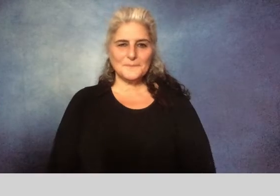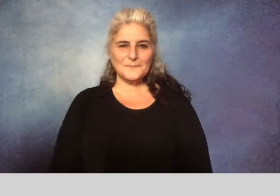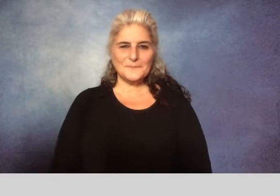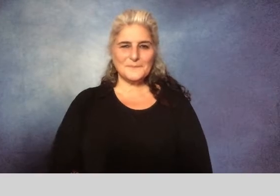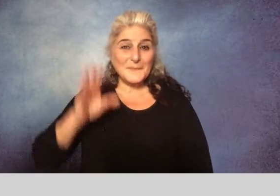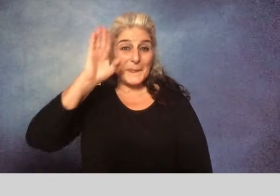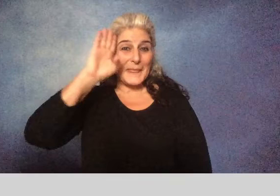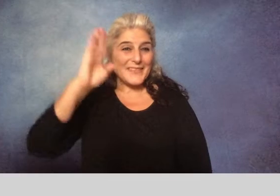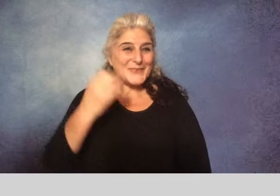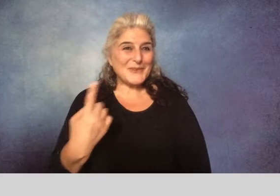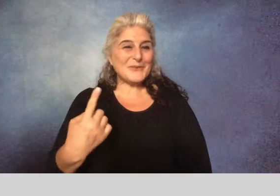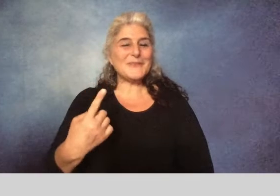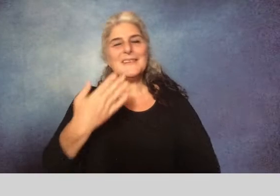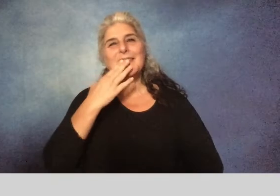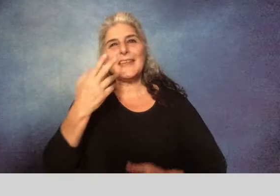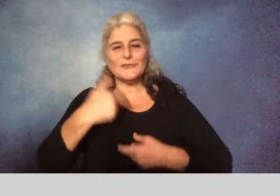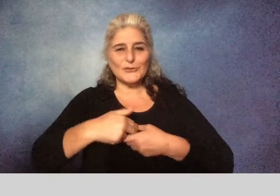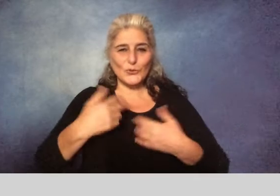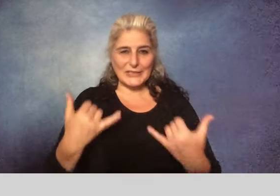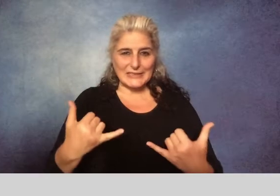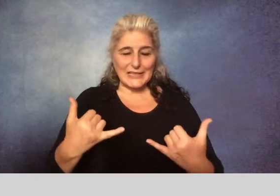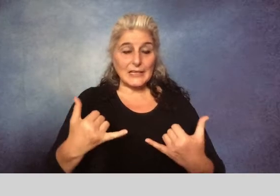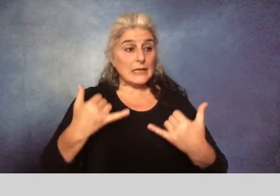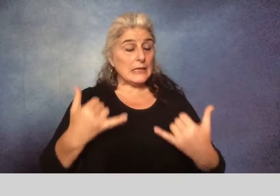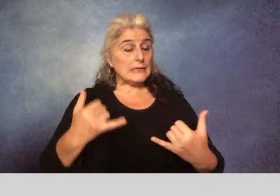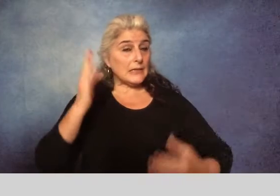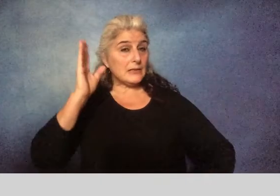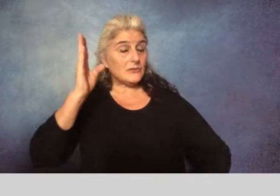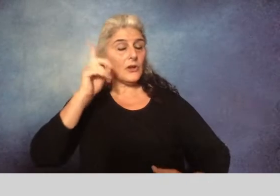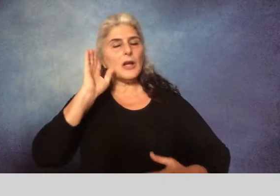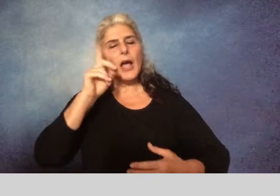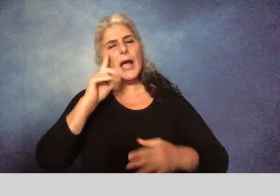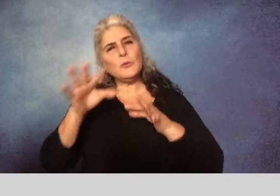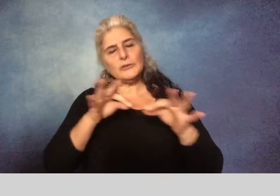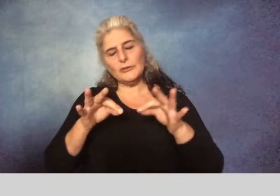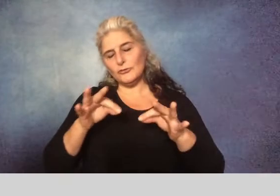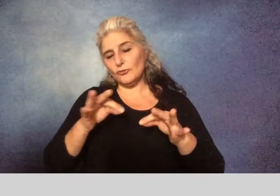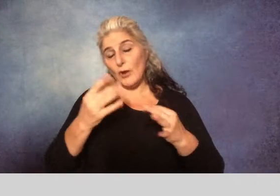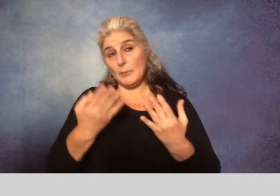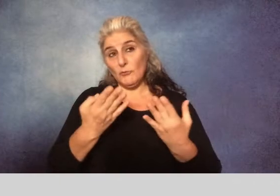Hi, everyone. Thanks for tuning in. In this talk, I'll be taking you through a recommendation system I built